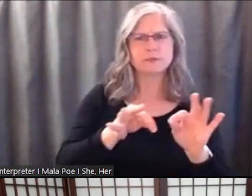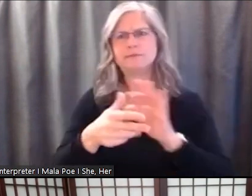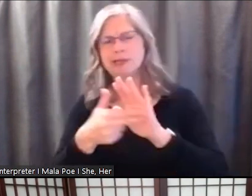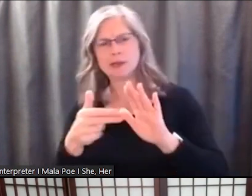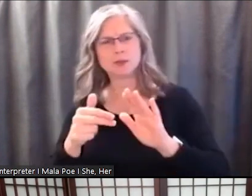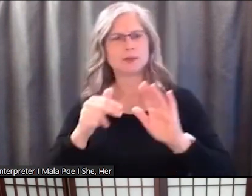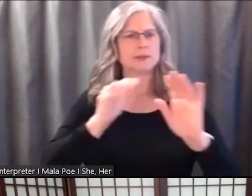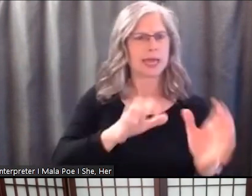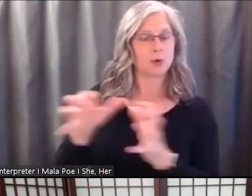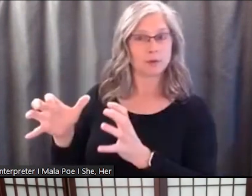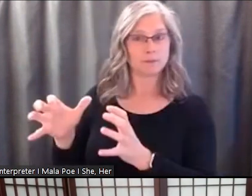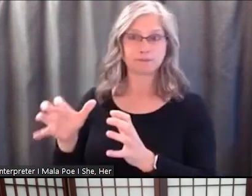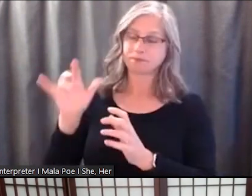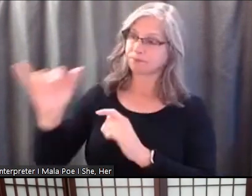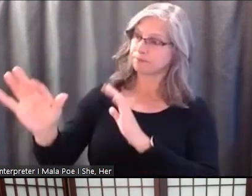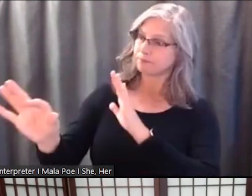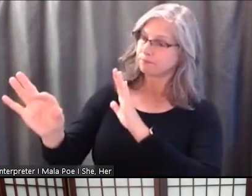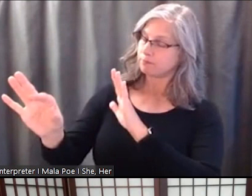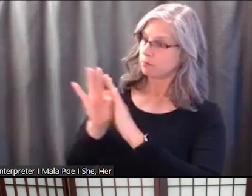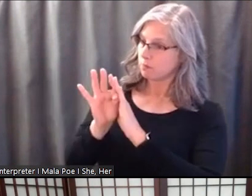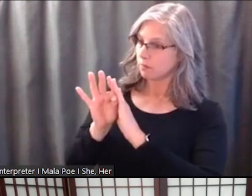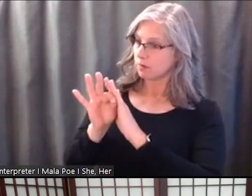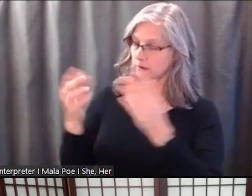does the choice align with the other "R" concepts?